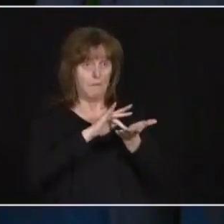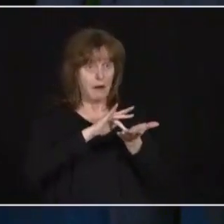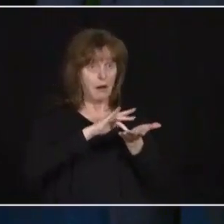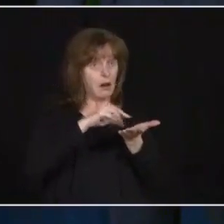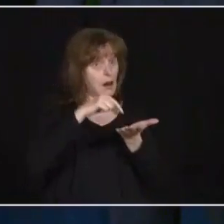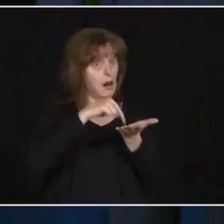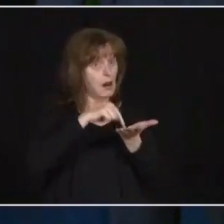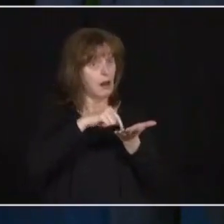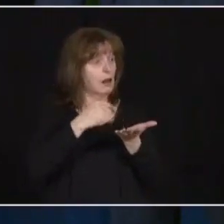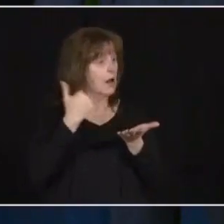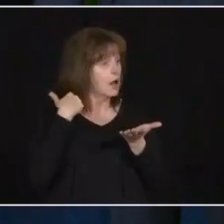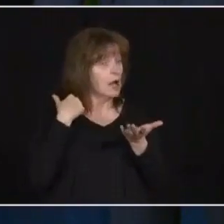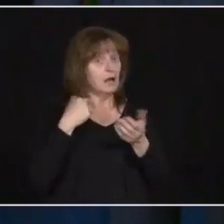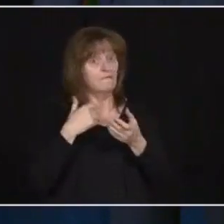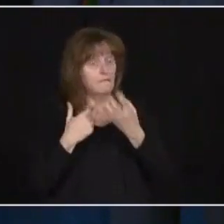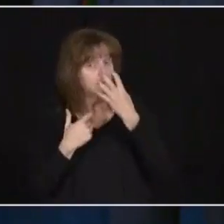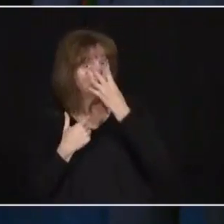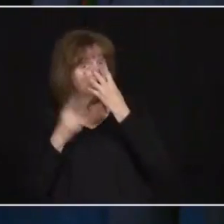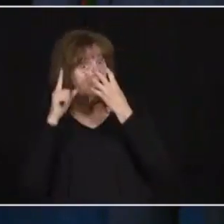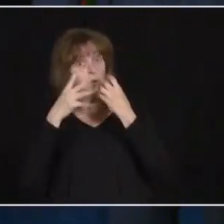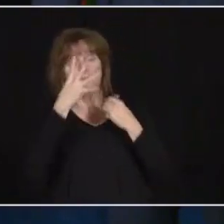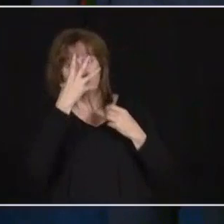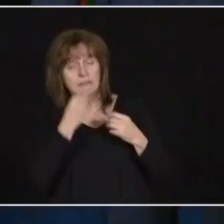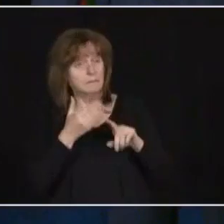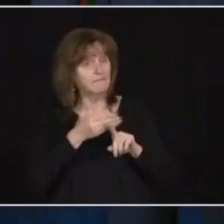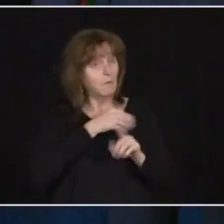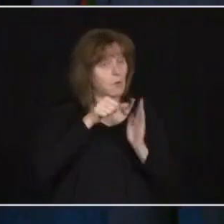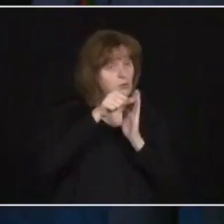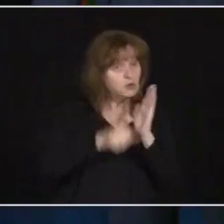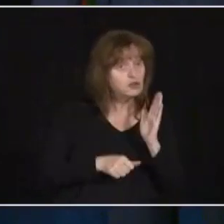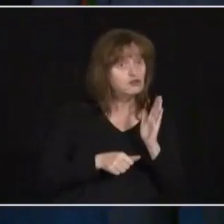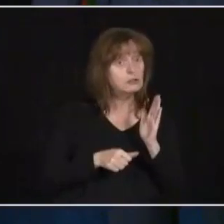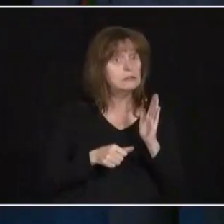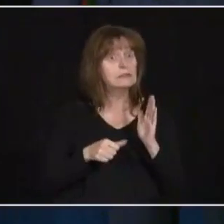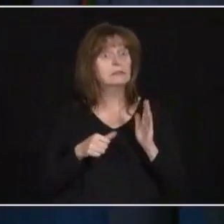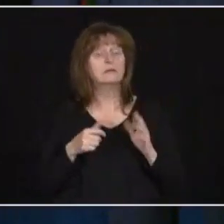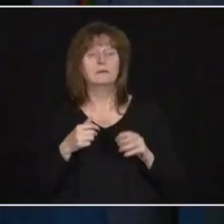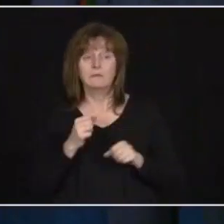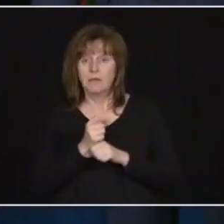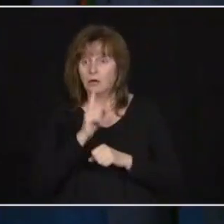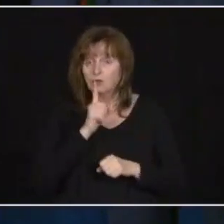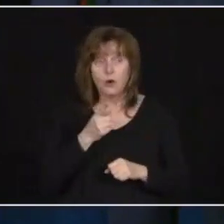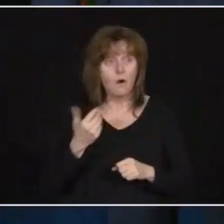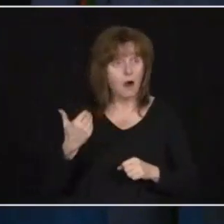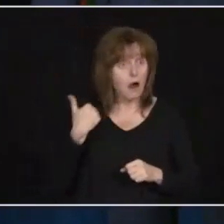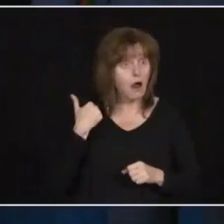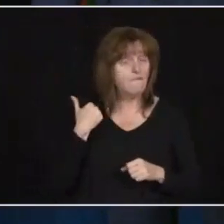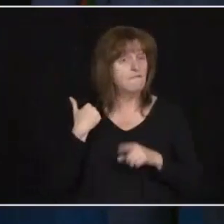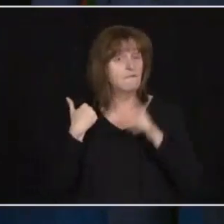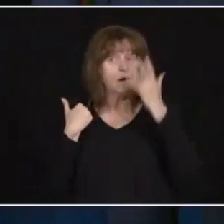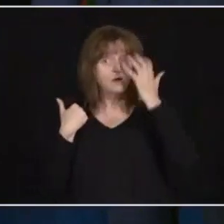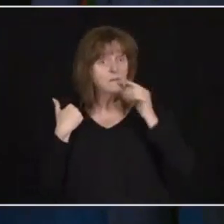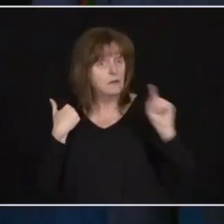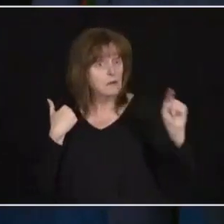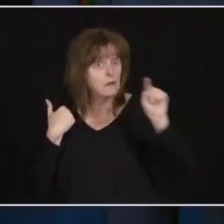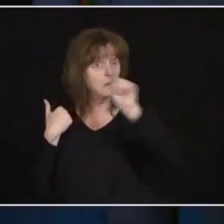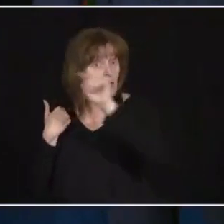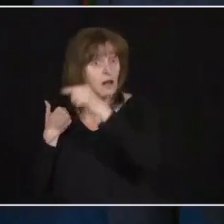need to headache sure we have the necessary sedation drugs and other drugs for surgeries. There's personal protective equipment as